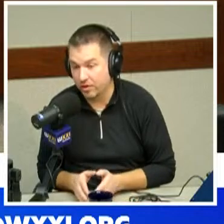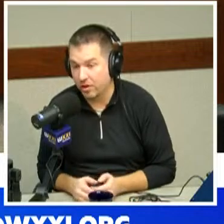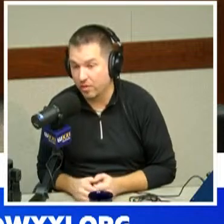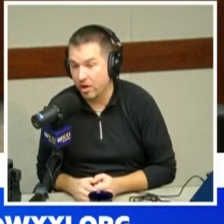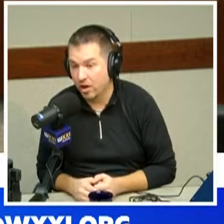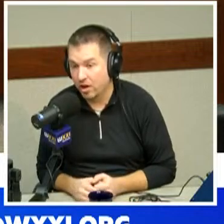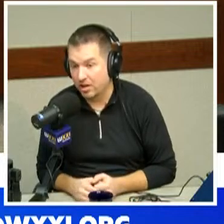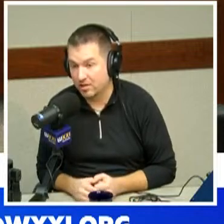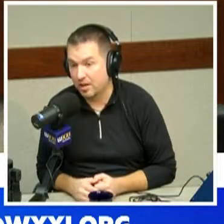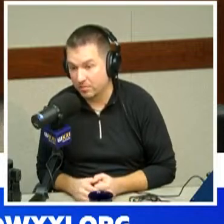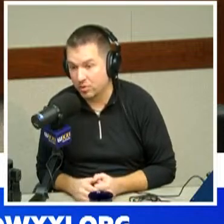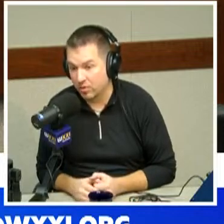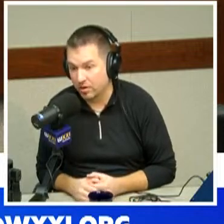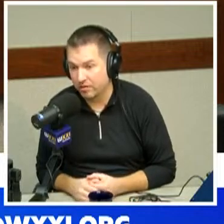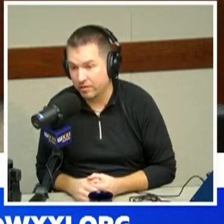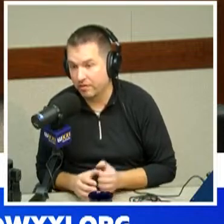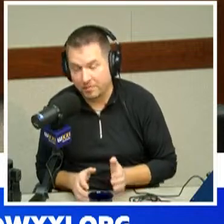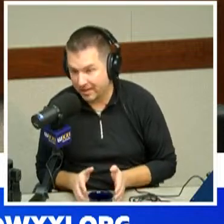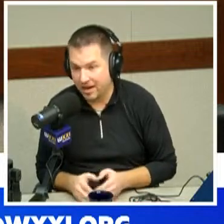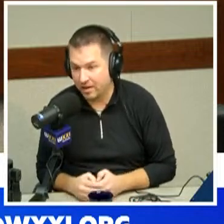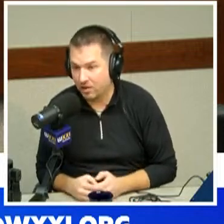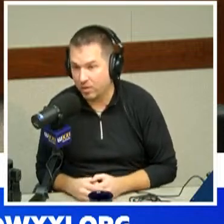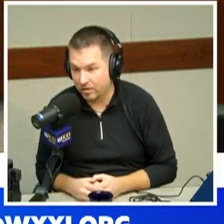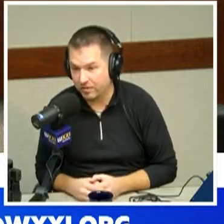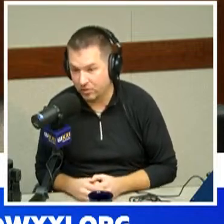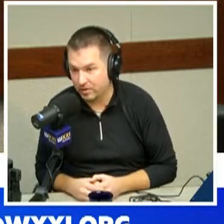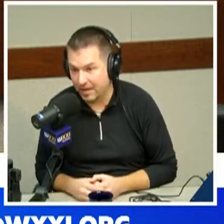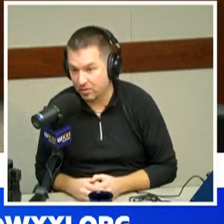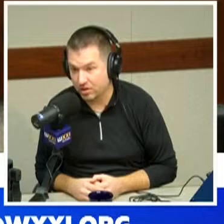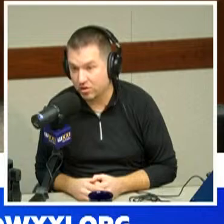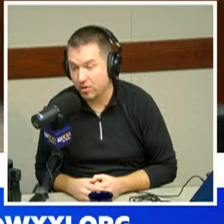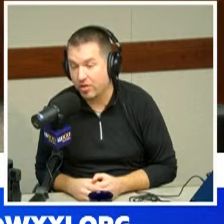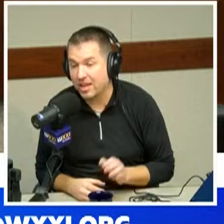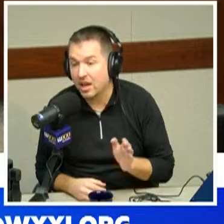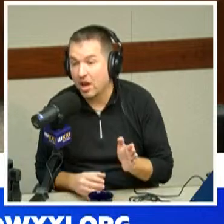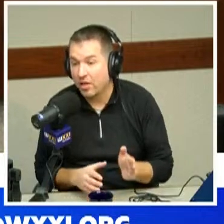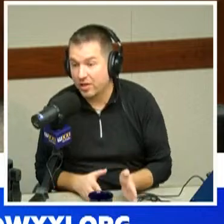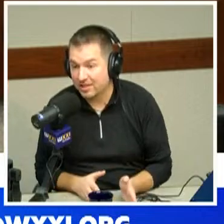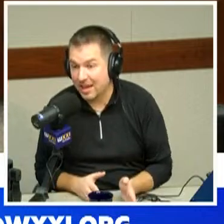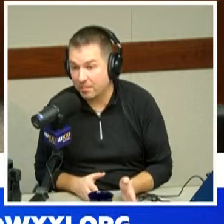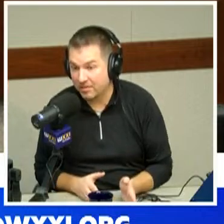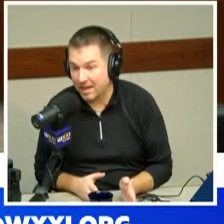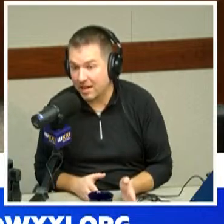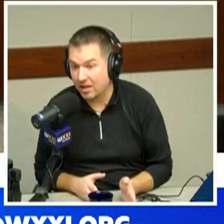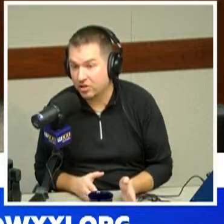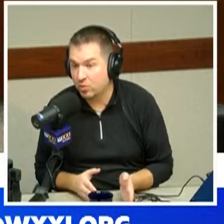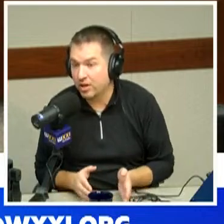you know uh some sort of familiarity with visual languages so I think this type of Technology would